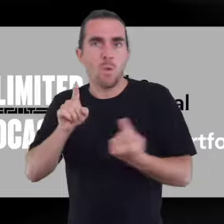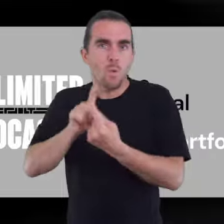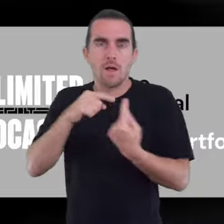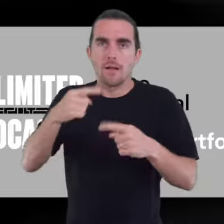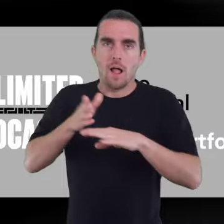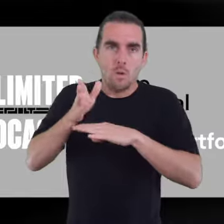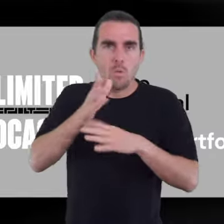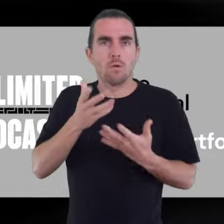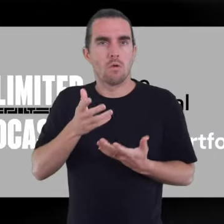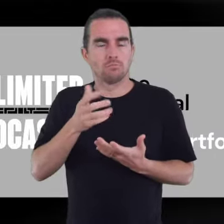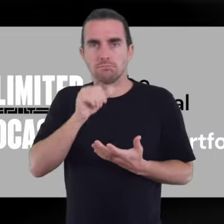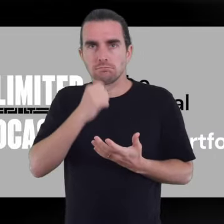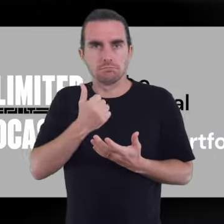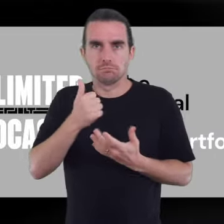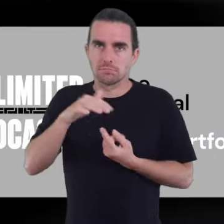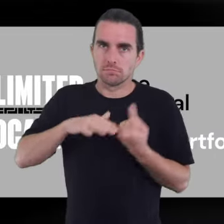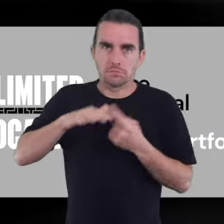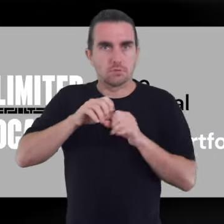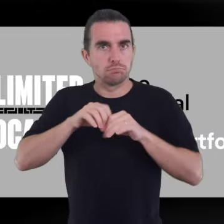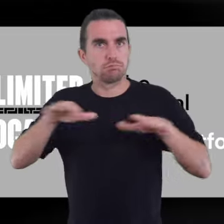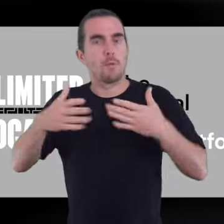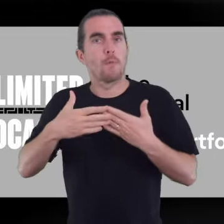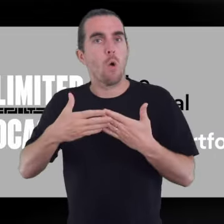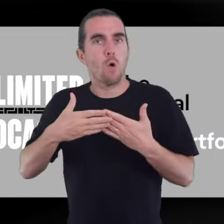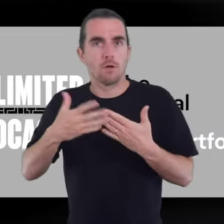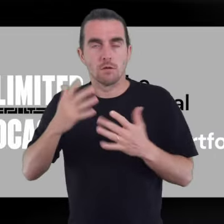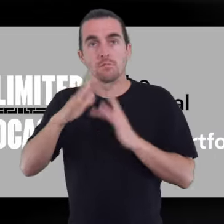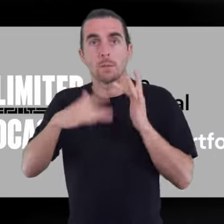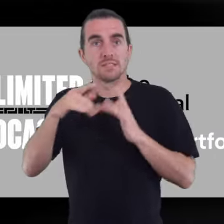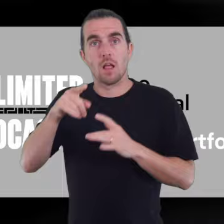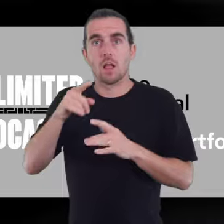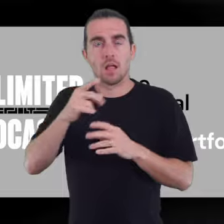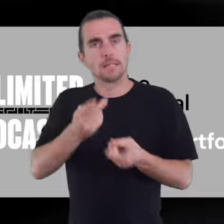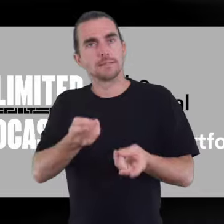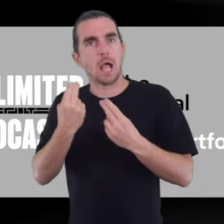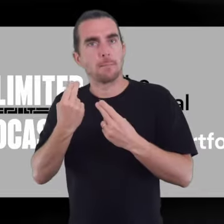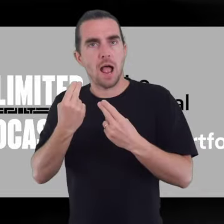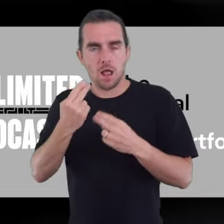and the kind of general geographical spread of the project, at the website for "Take It Back",